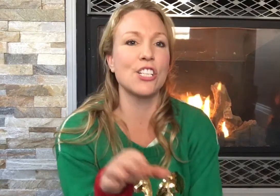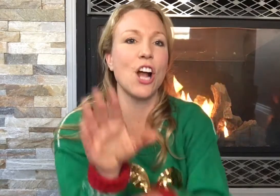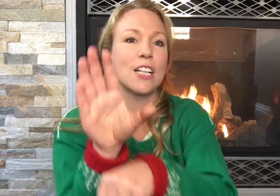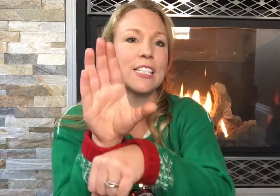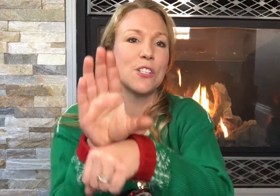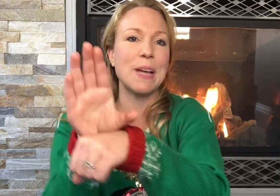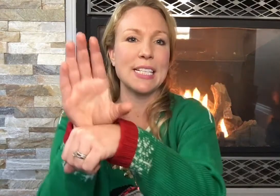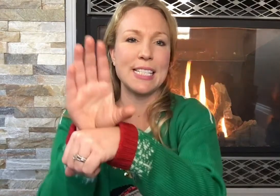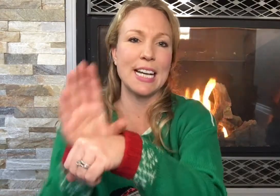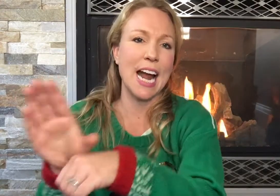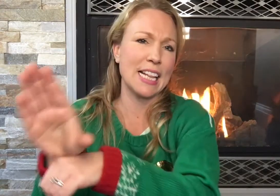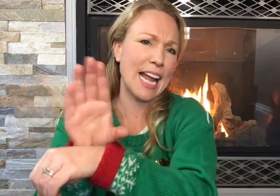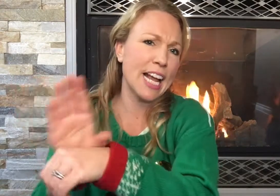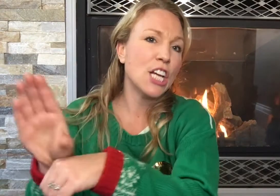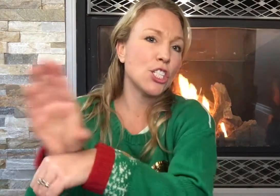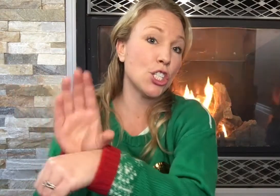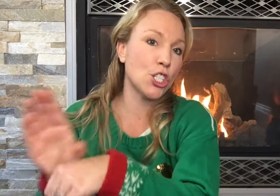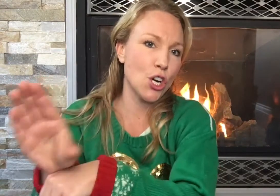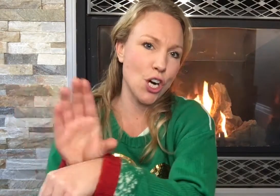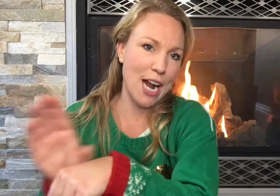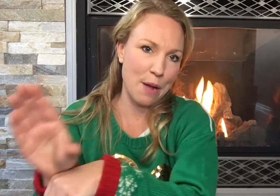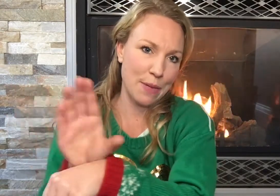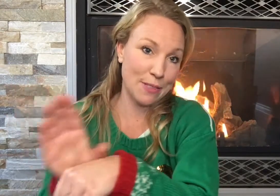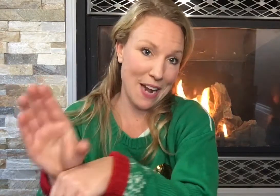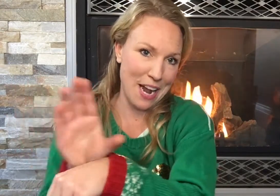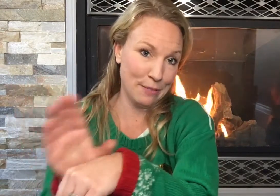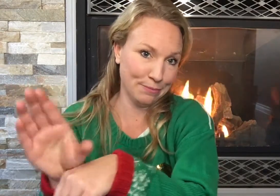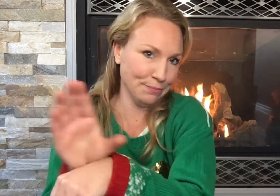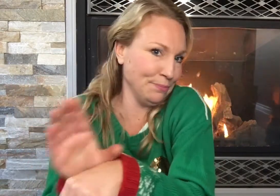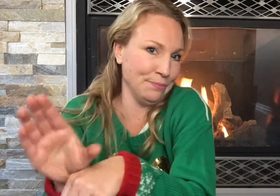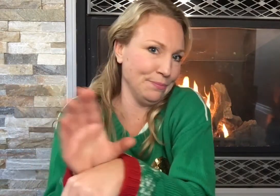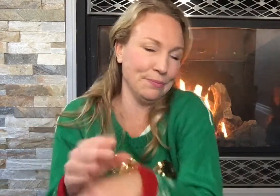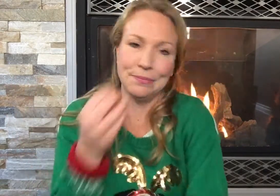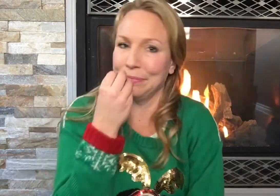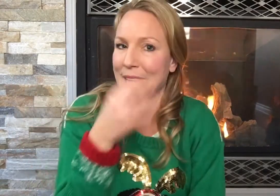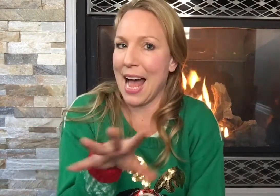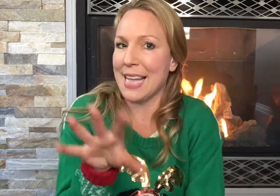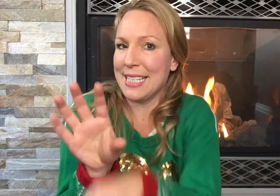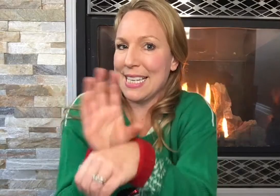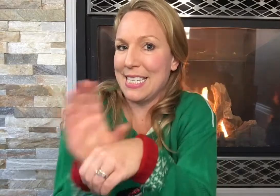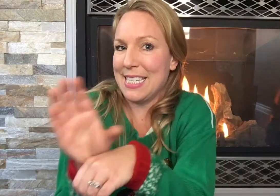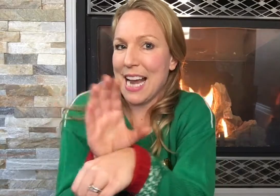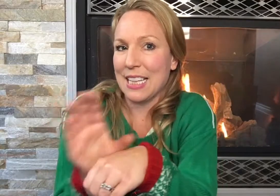CHOCOLATE is, you'll make a "C" kind of like stir it up. Okay mmm HOT CHOCOLATE,